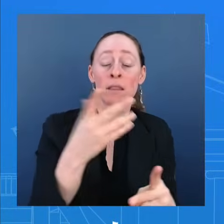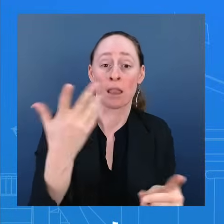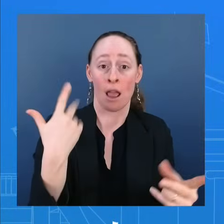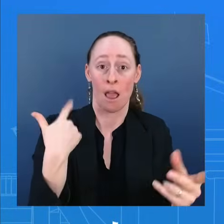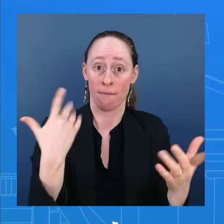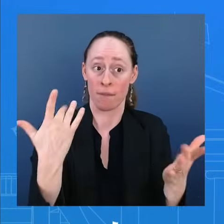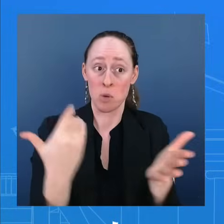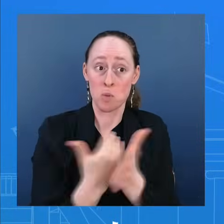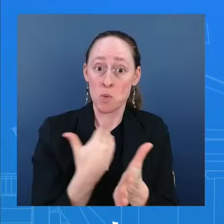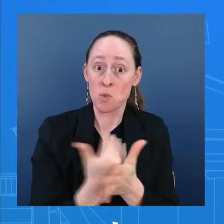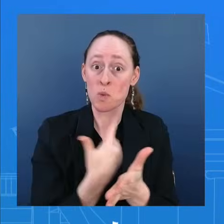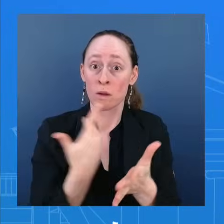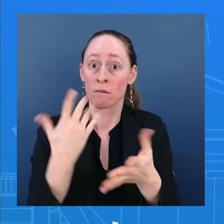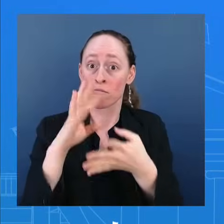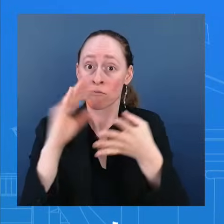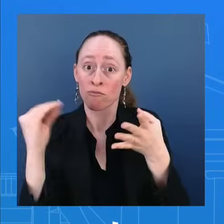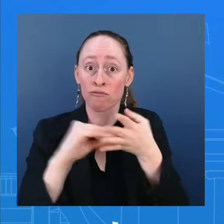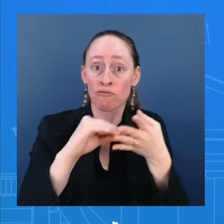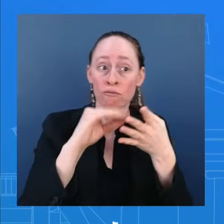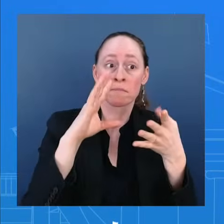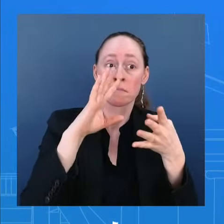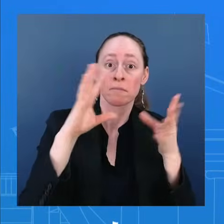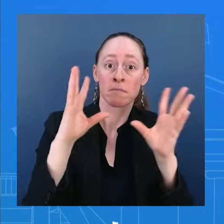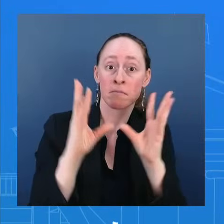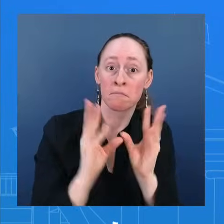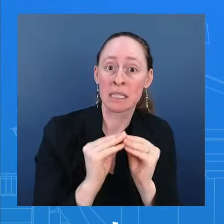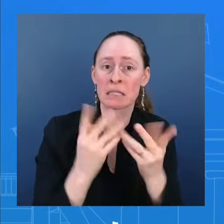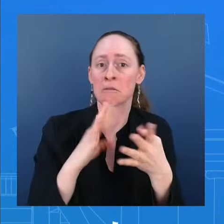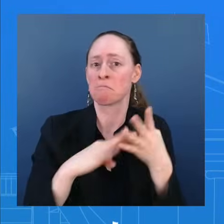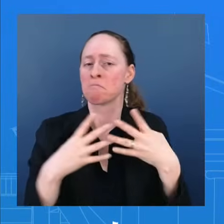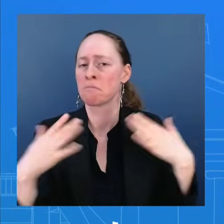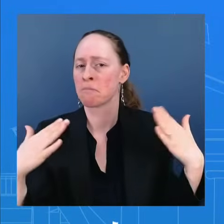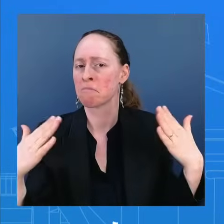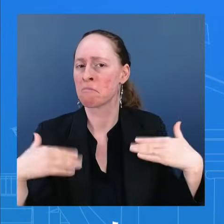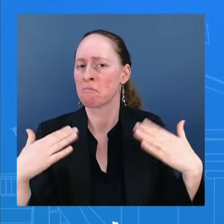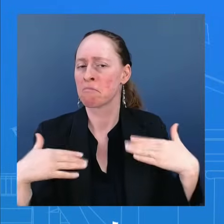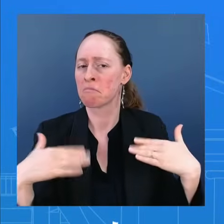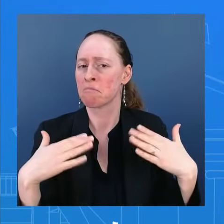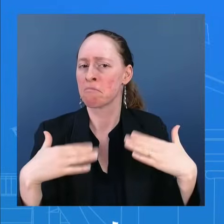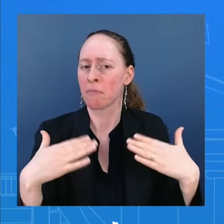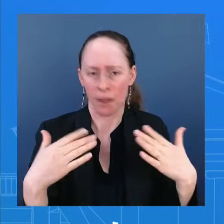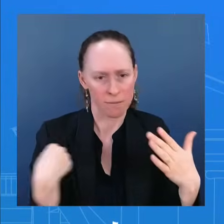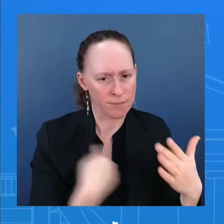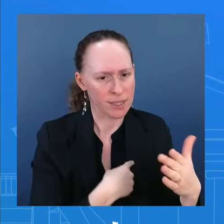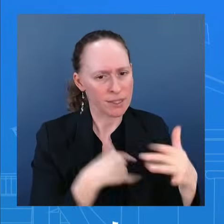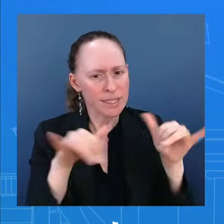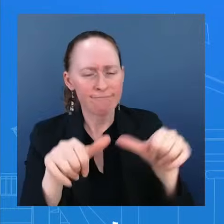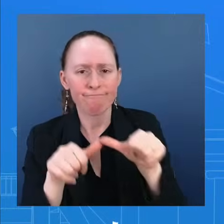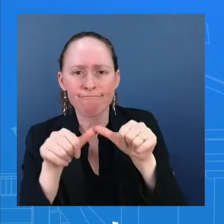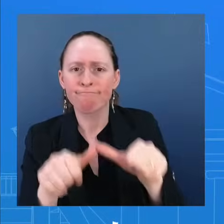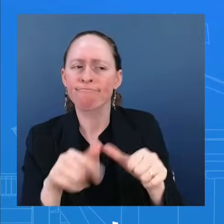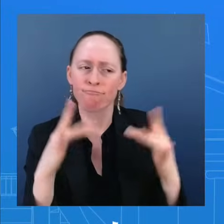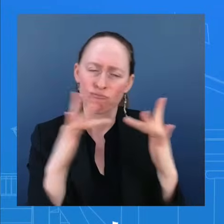pretty consistent in staying in touch with these families. Again, I -- our hearts go out to them.